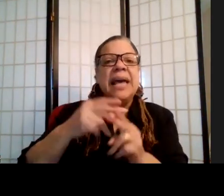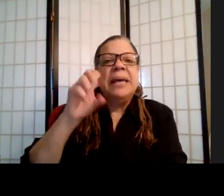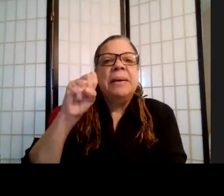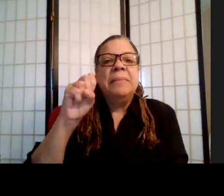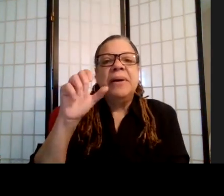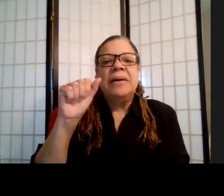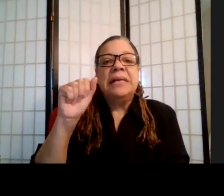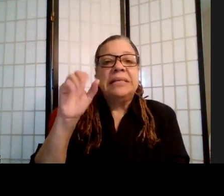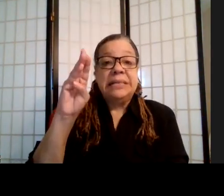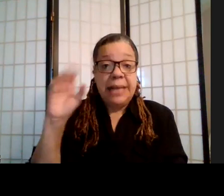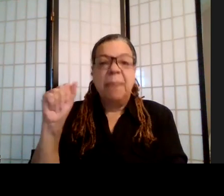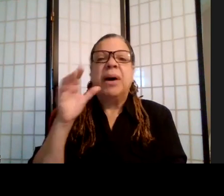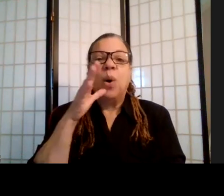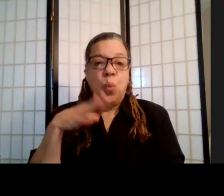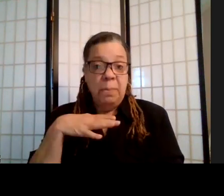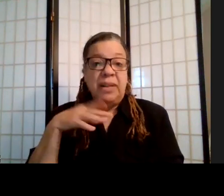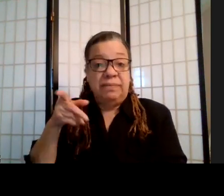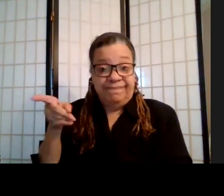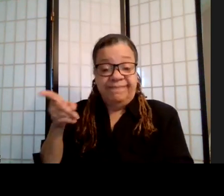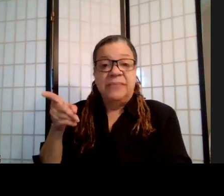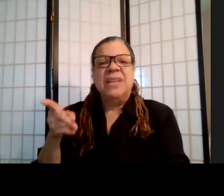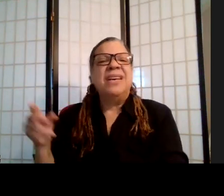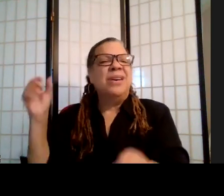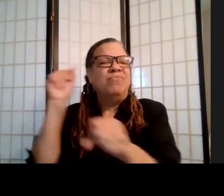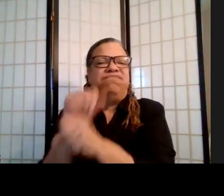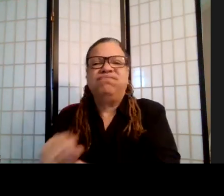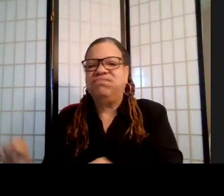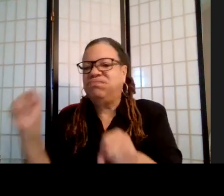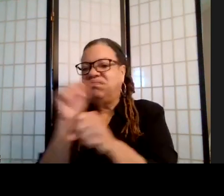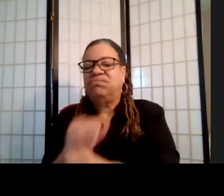identity)-- wWorks back breaking hours as a maid in the house of one of city's